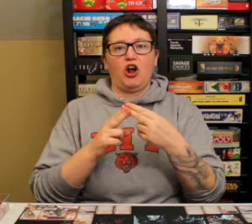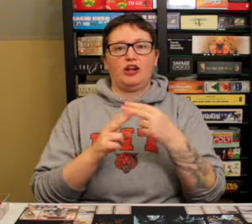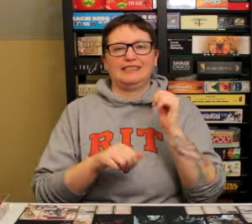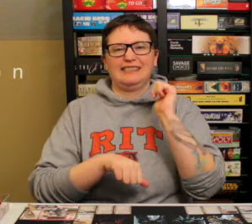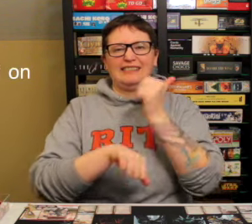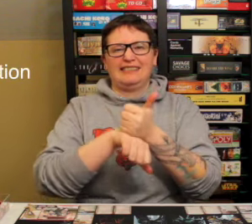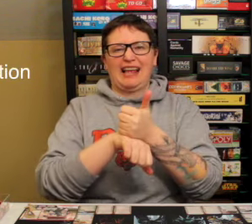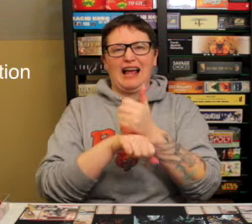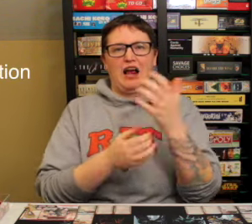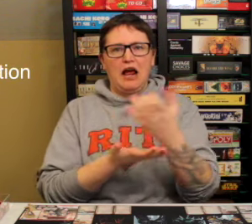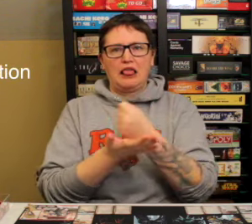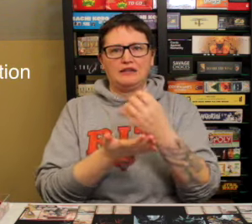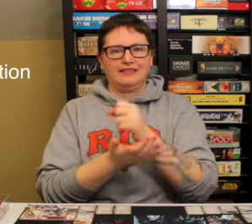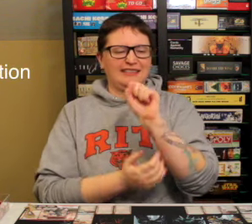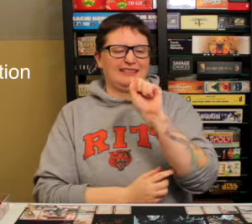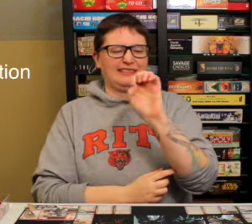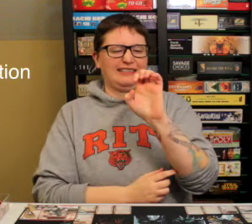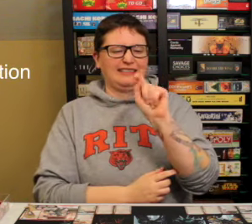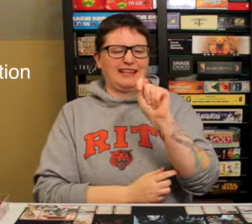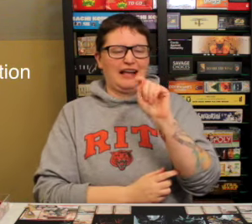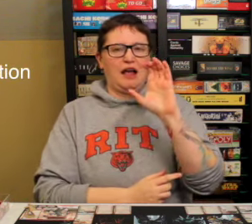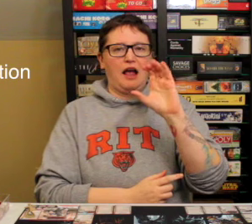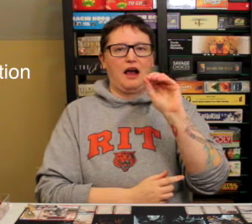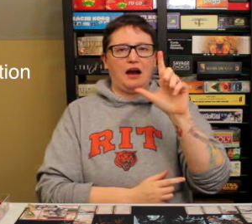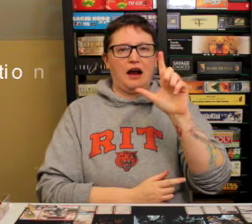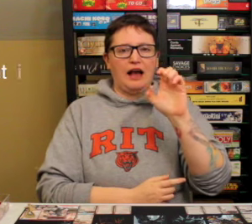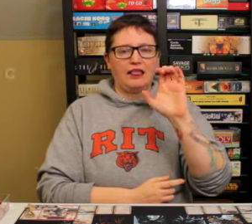The second type is called set collection.